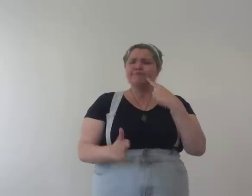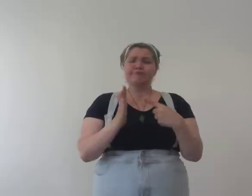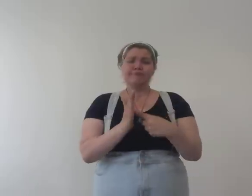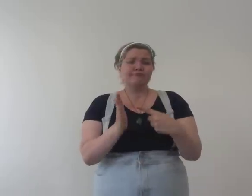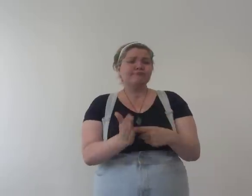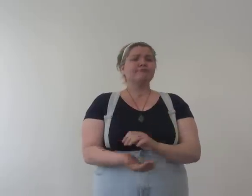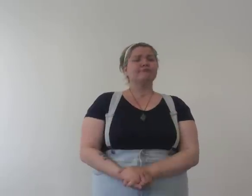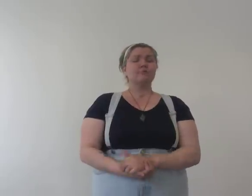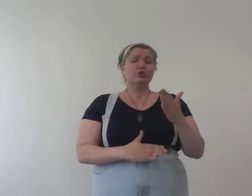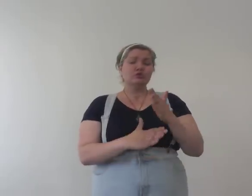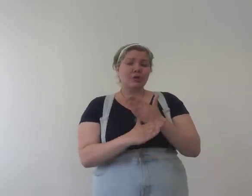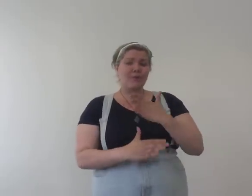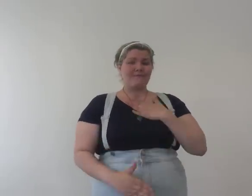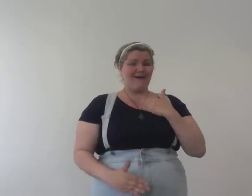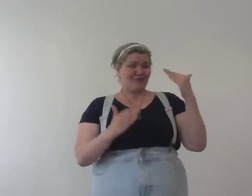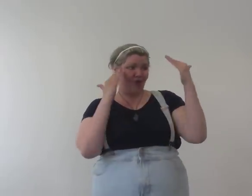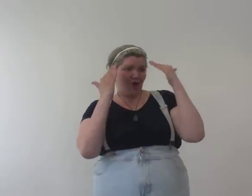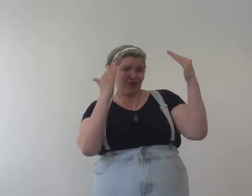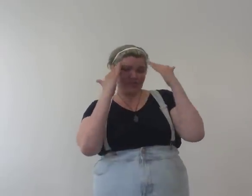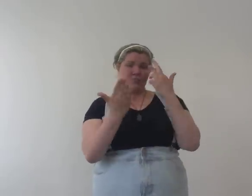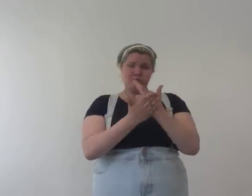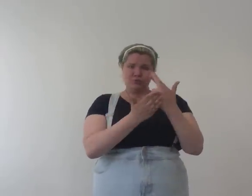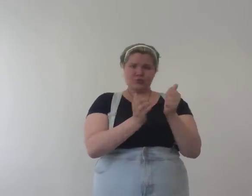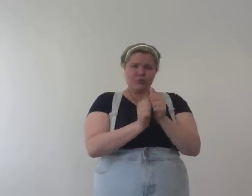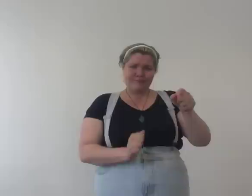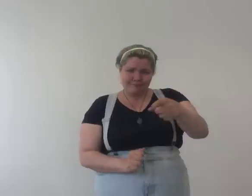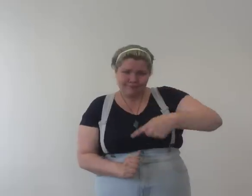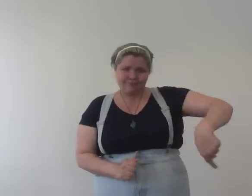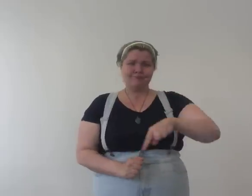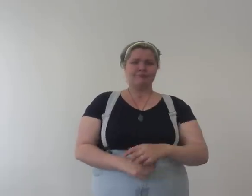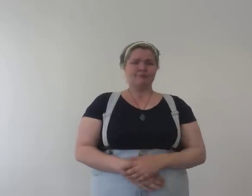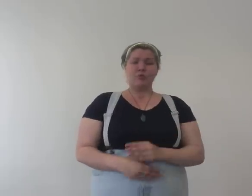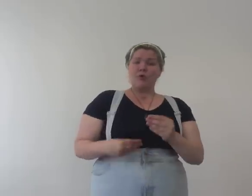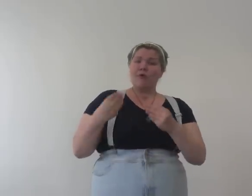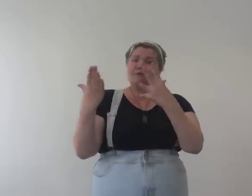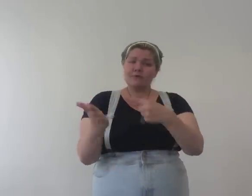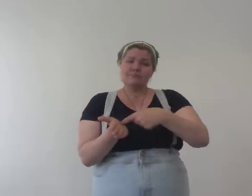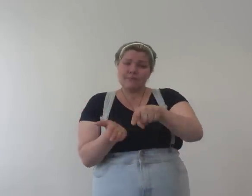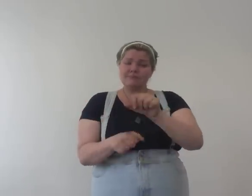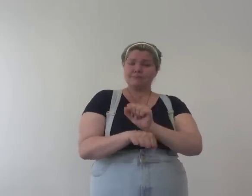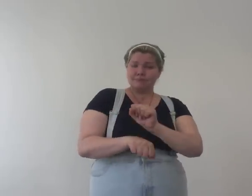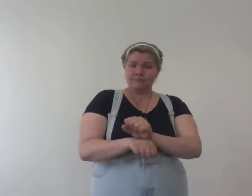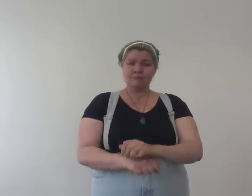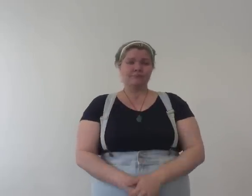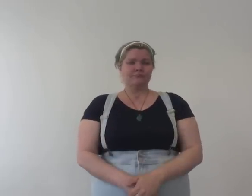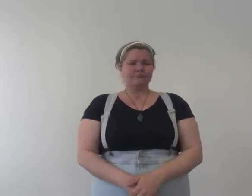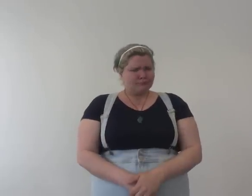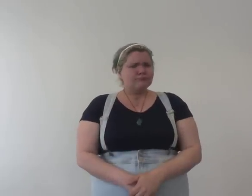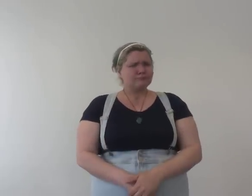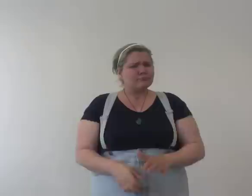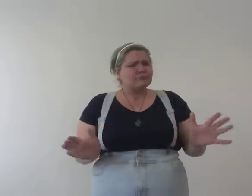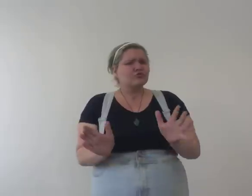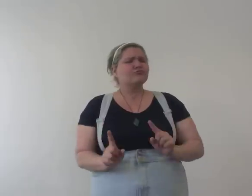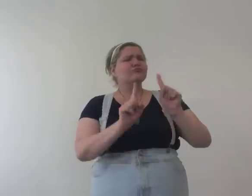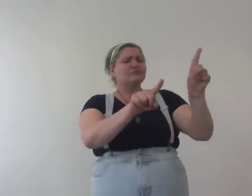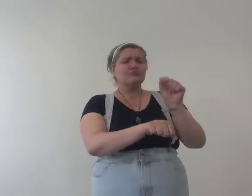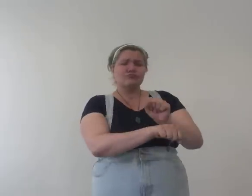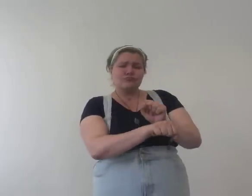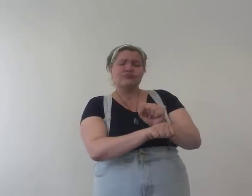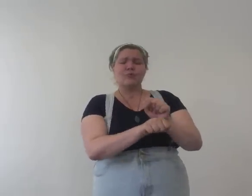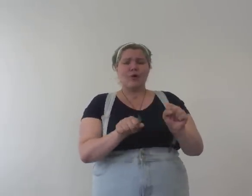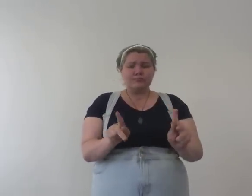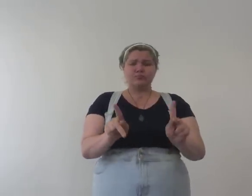for instance - sharing my knowledge and resources with them; offering them paid positions; referring them to jobs and opportunities;